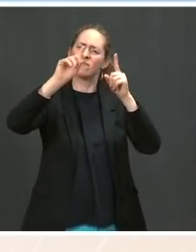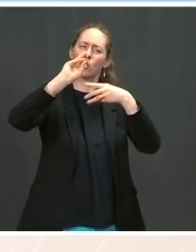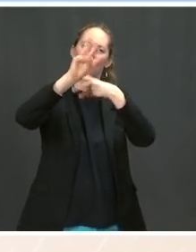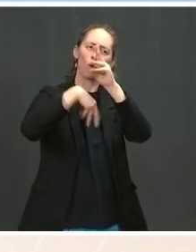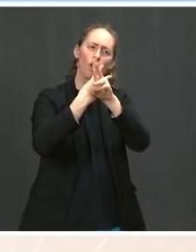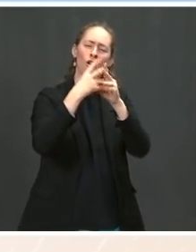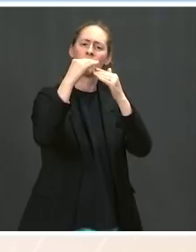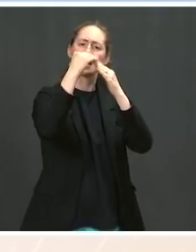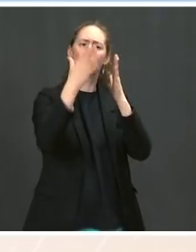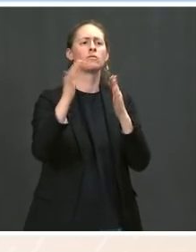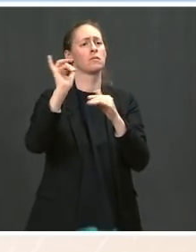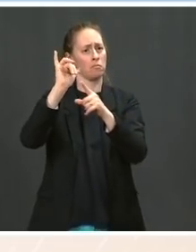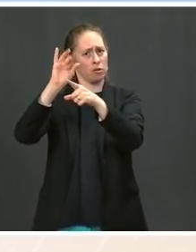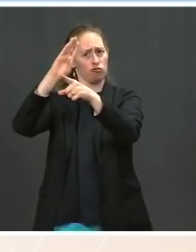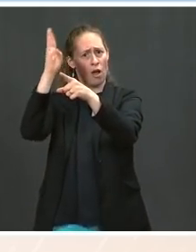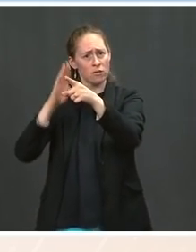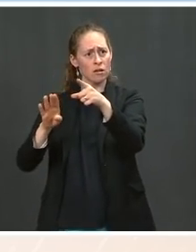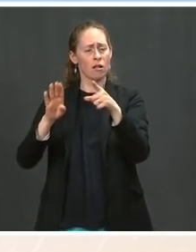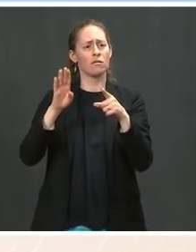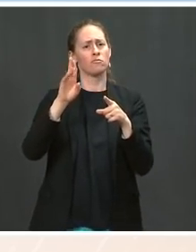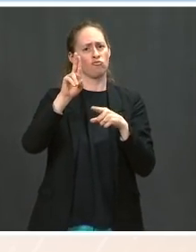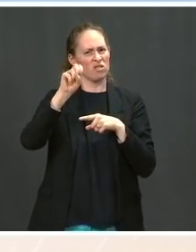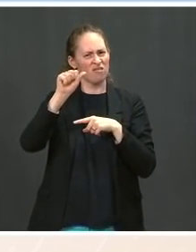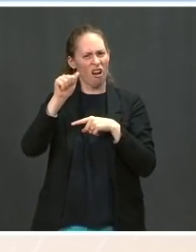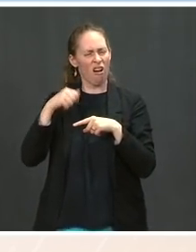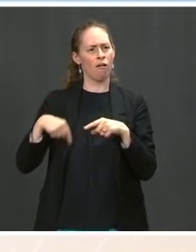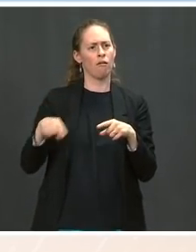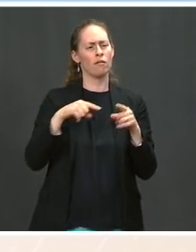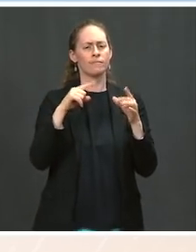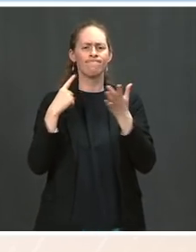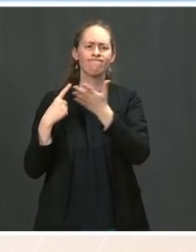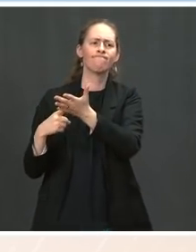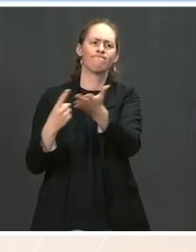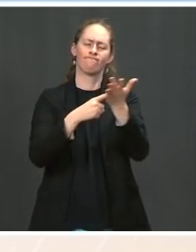many others together to discuss what the President feels is one of the biggest crises we face.